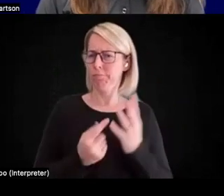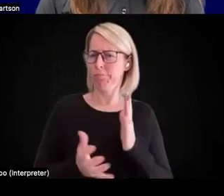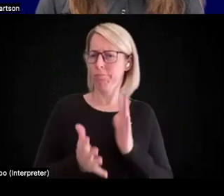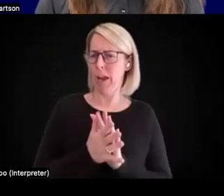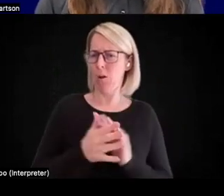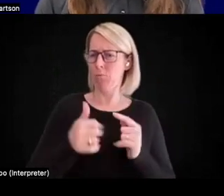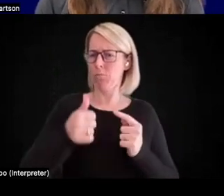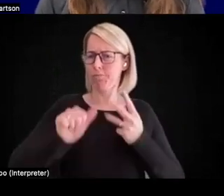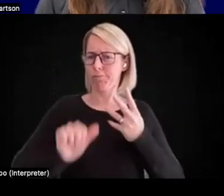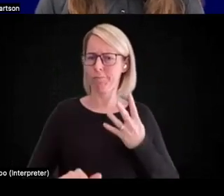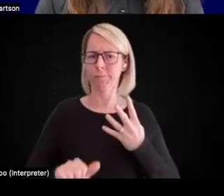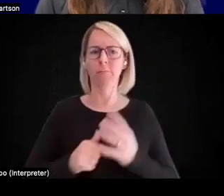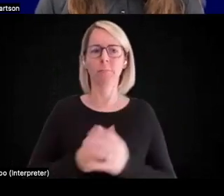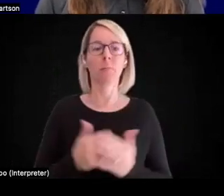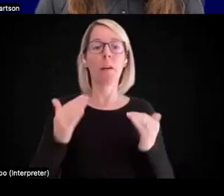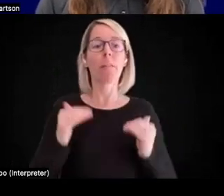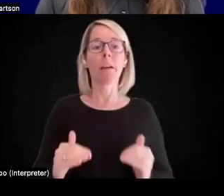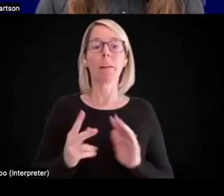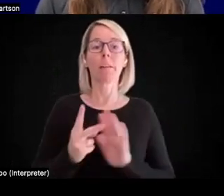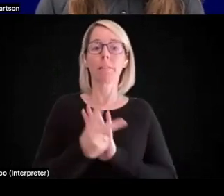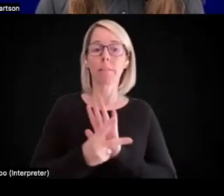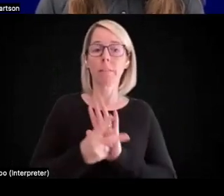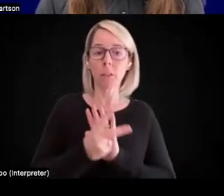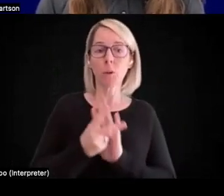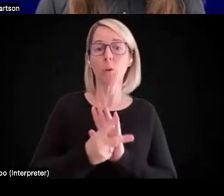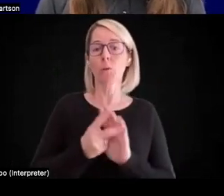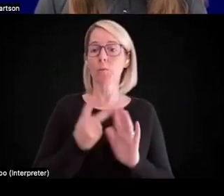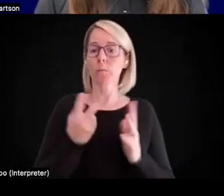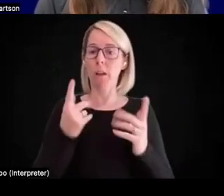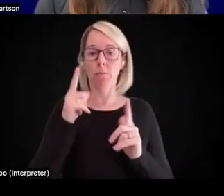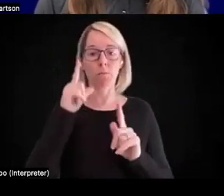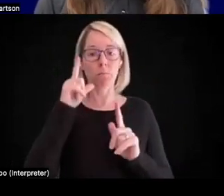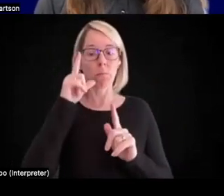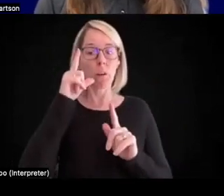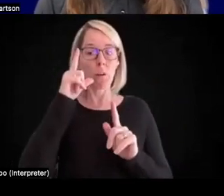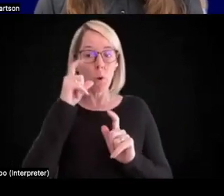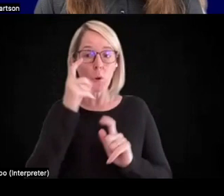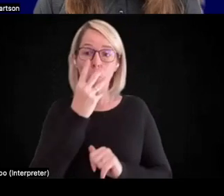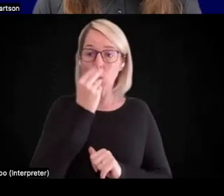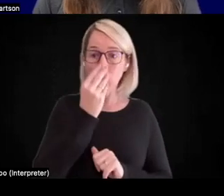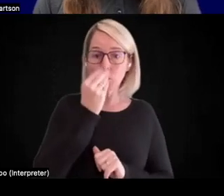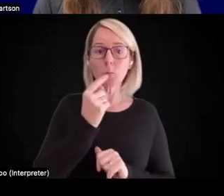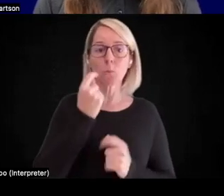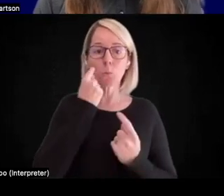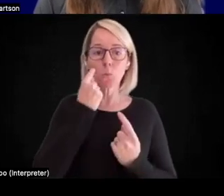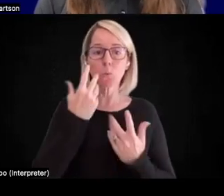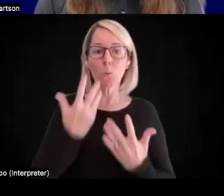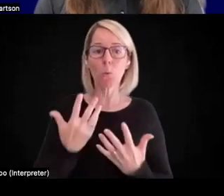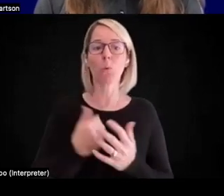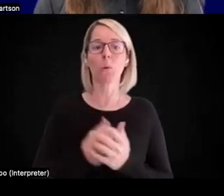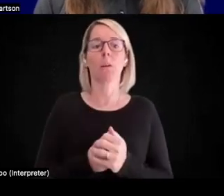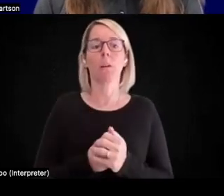be video and photo examples, and I will end with some resources and then, of course,